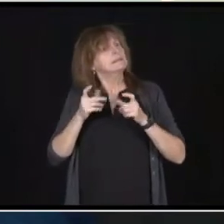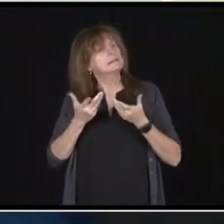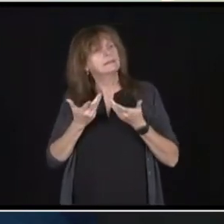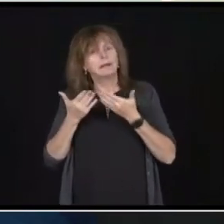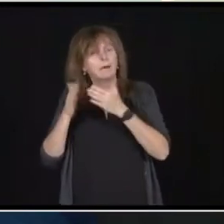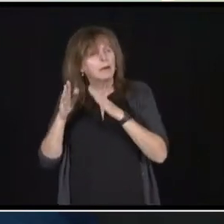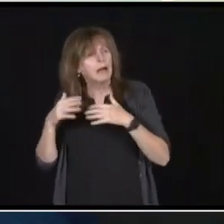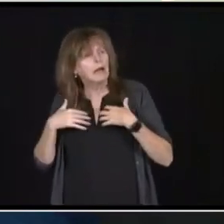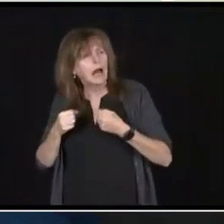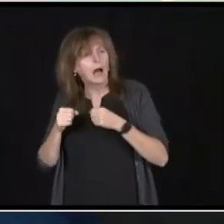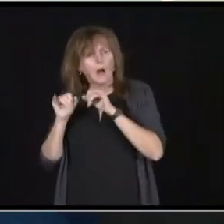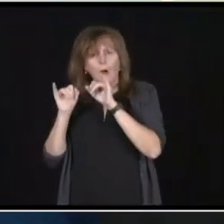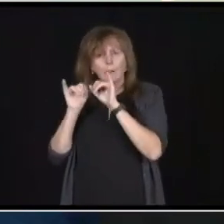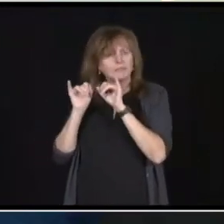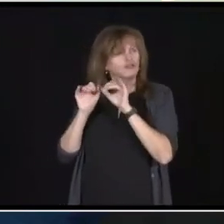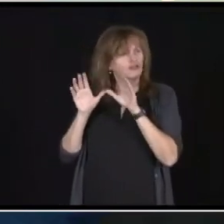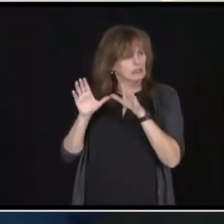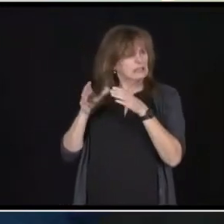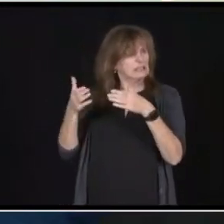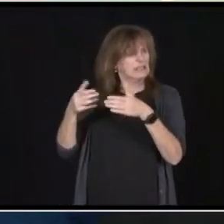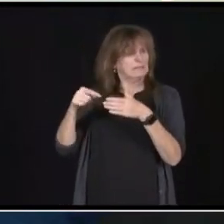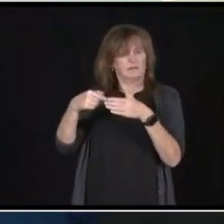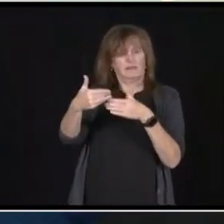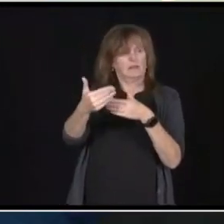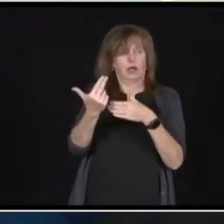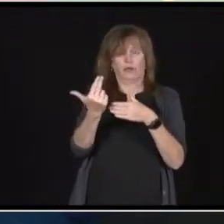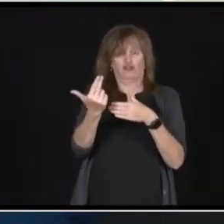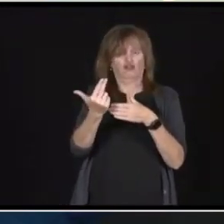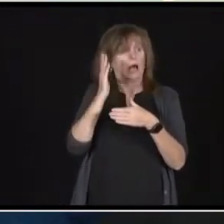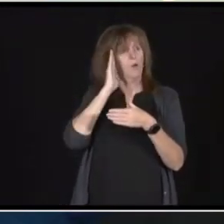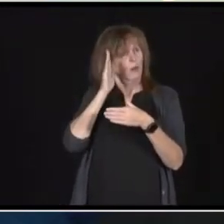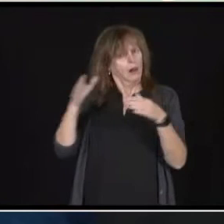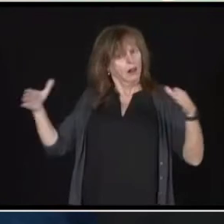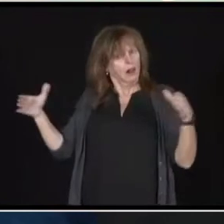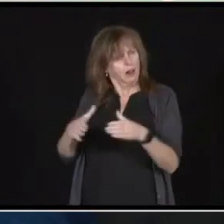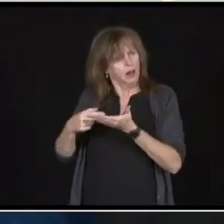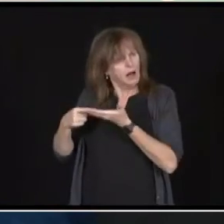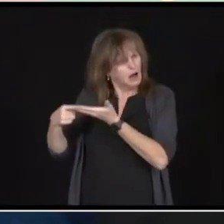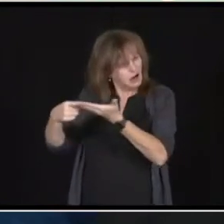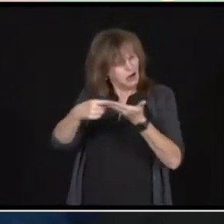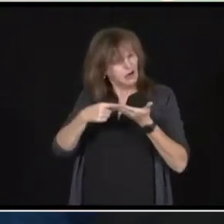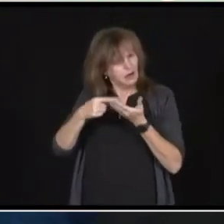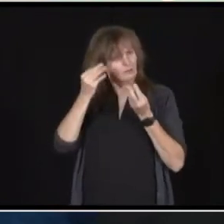The public health measures team is meeting again later this week. And they will be considering